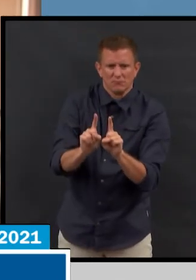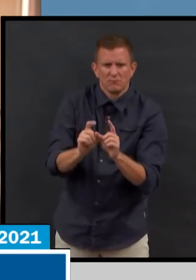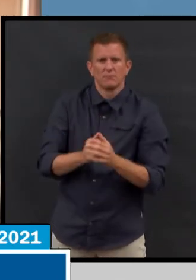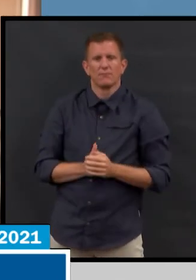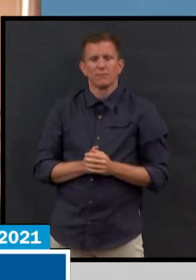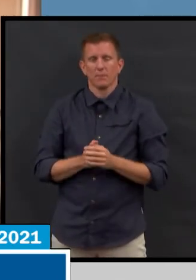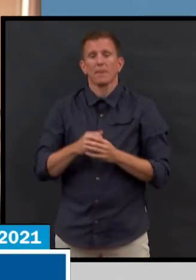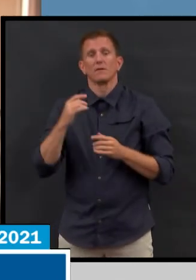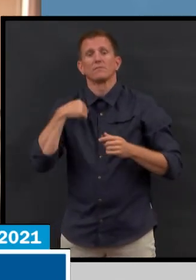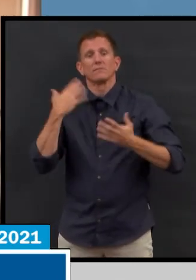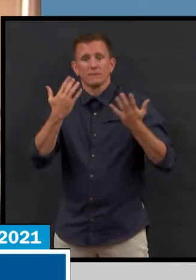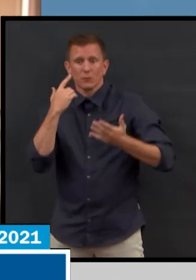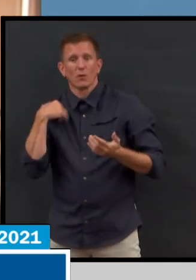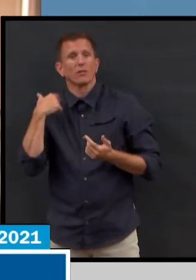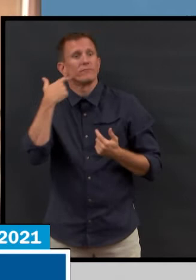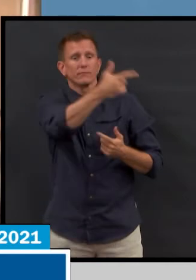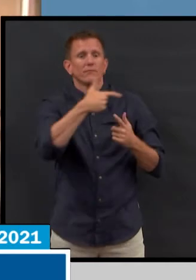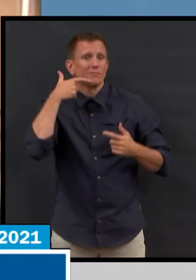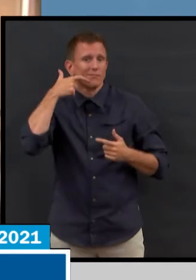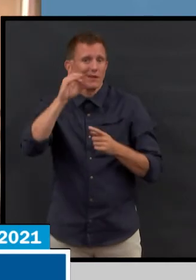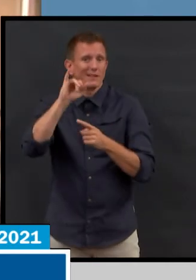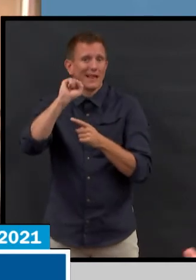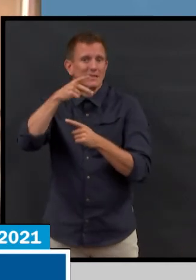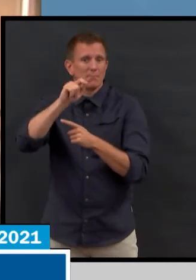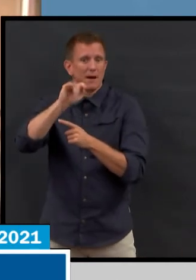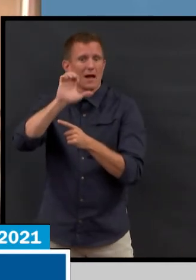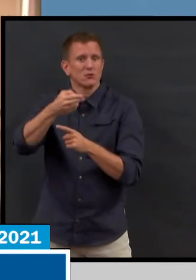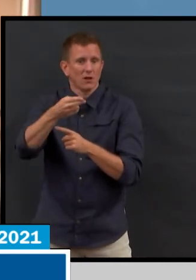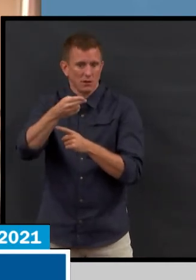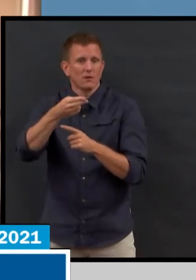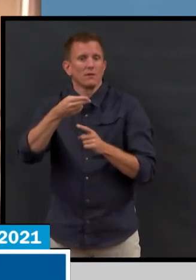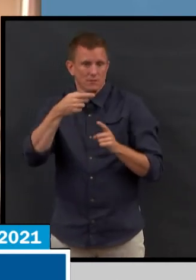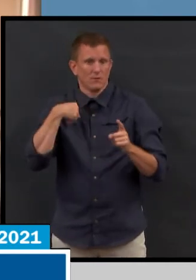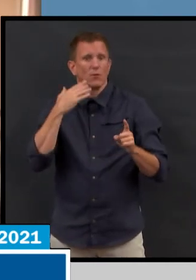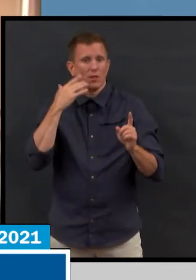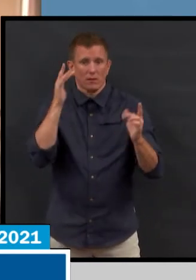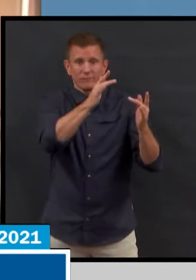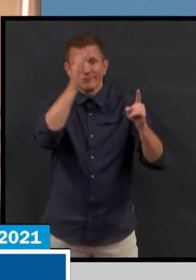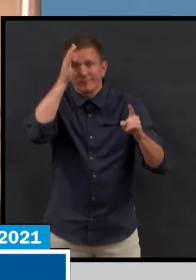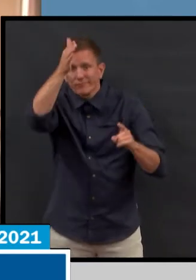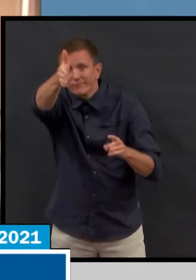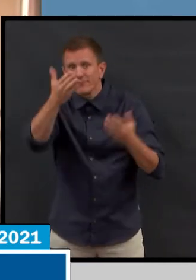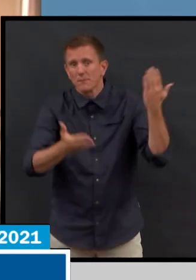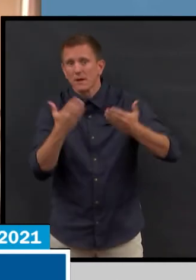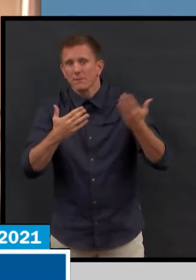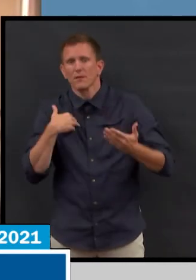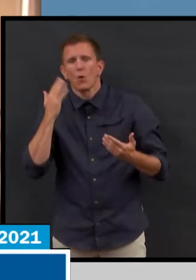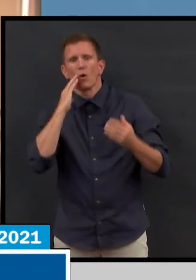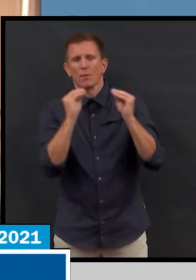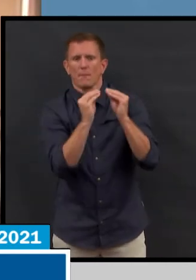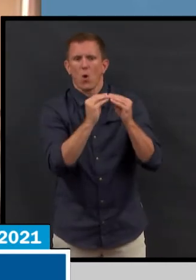to even stream that streamline that even further as that expansion grows brita thank you and thank